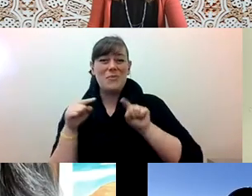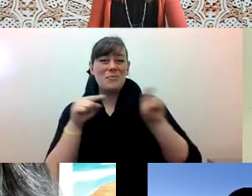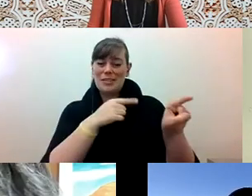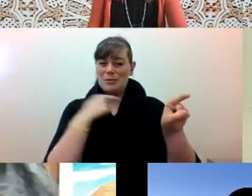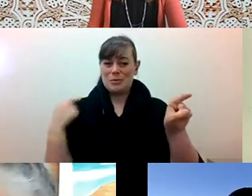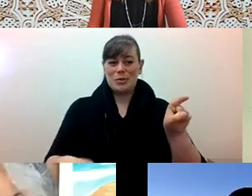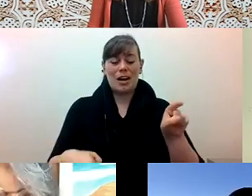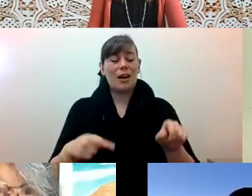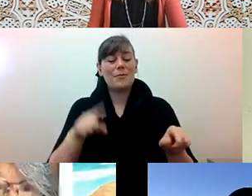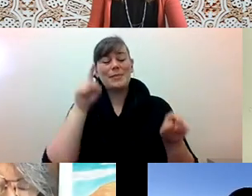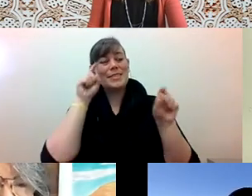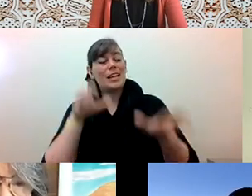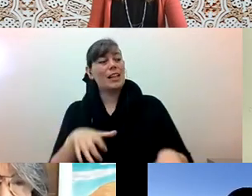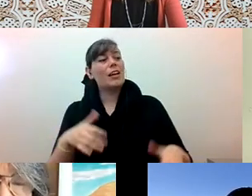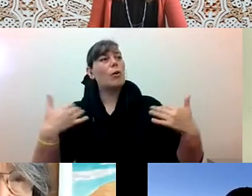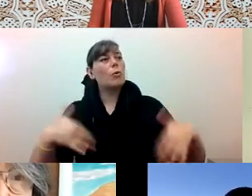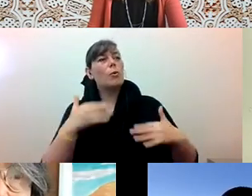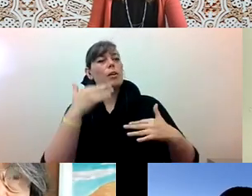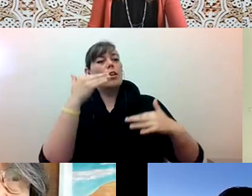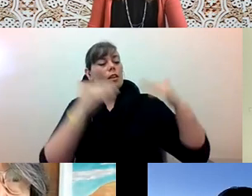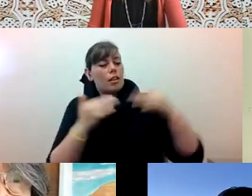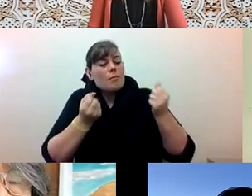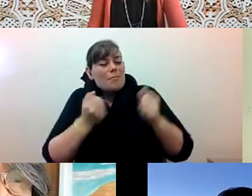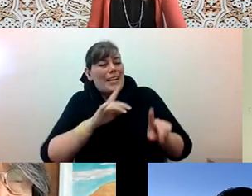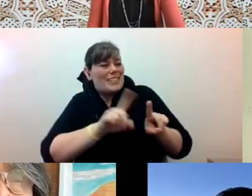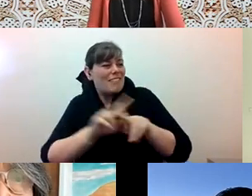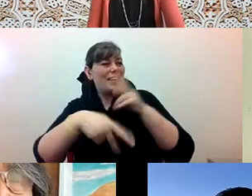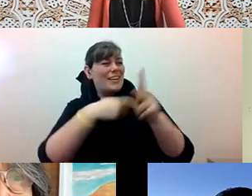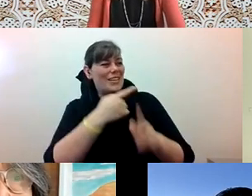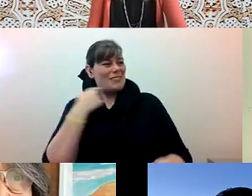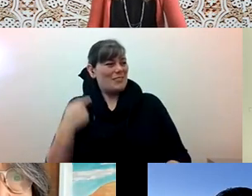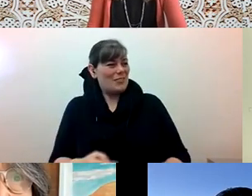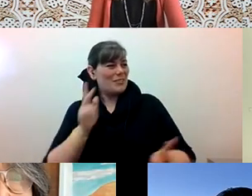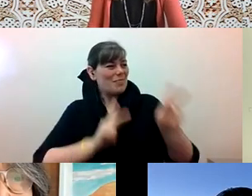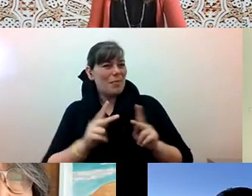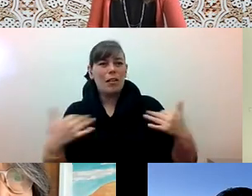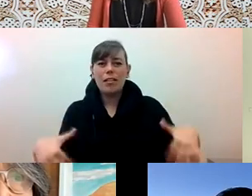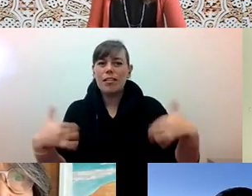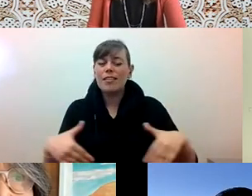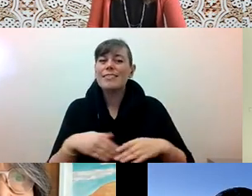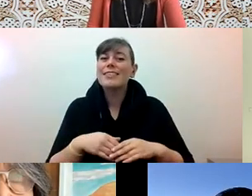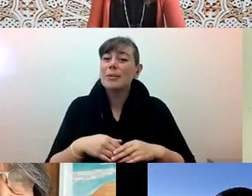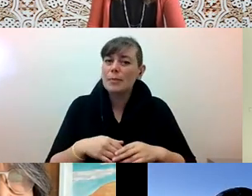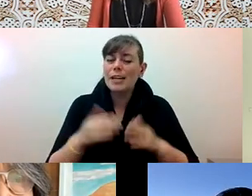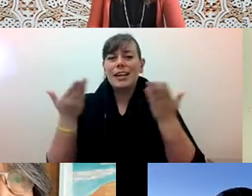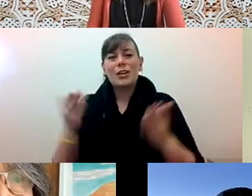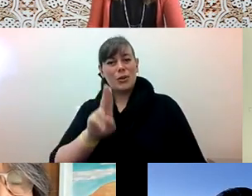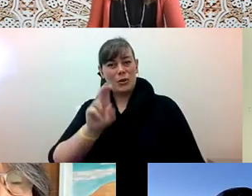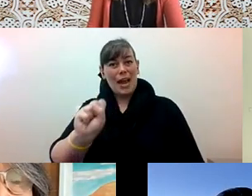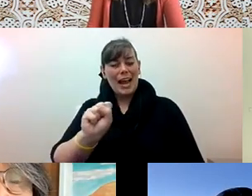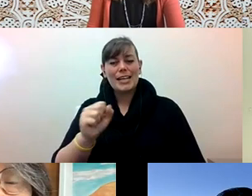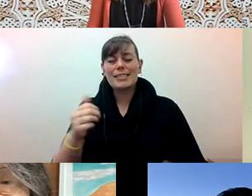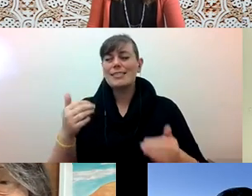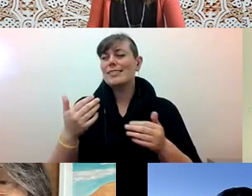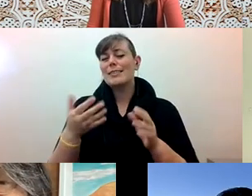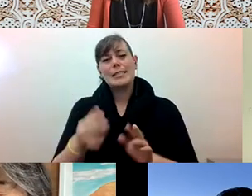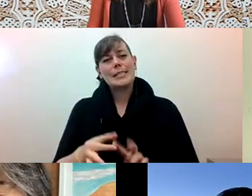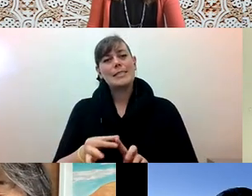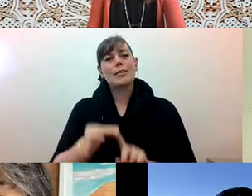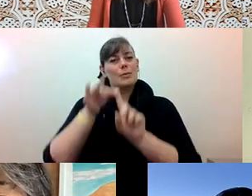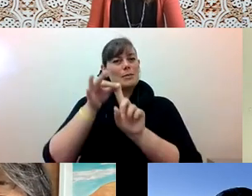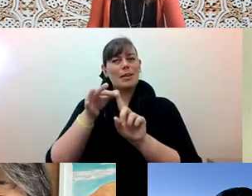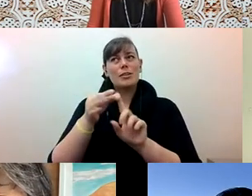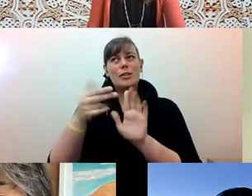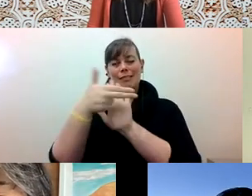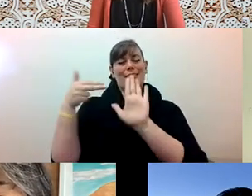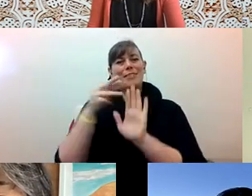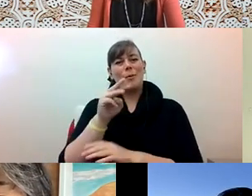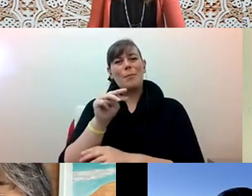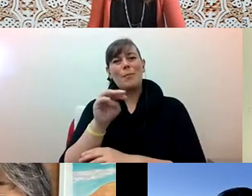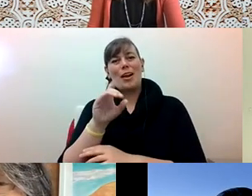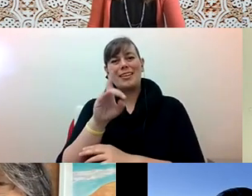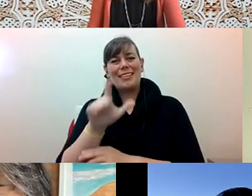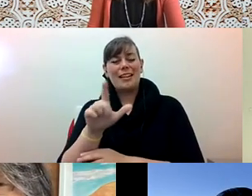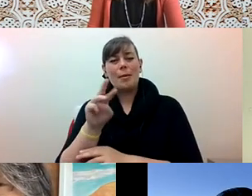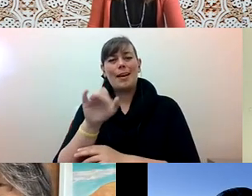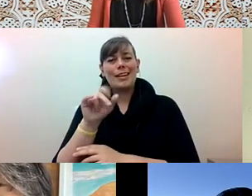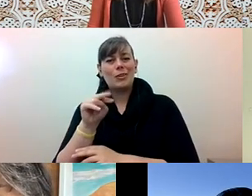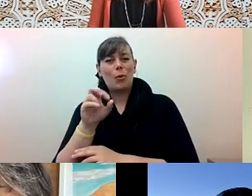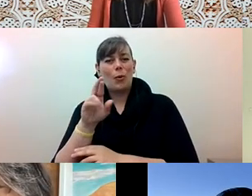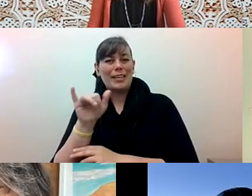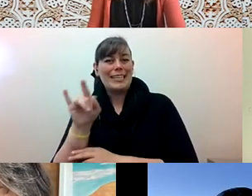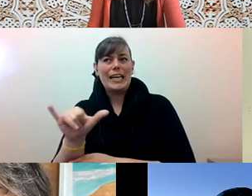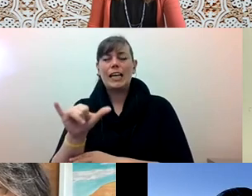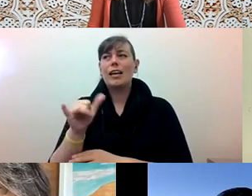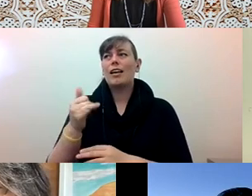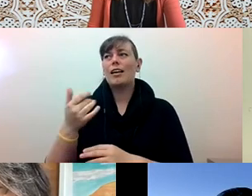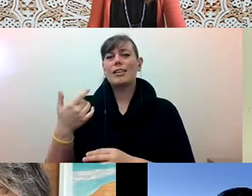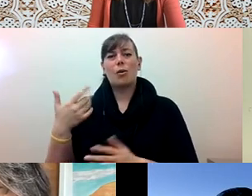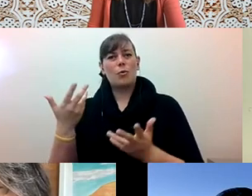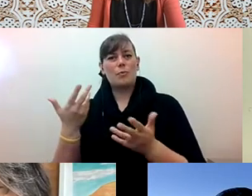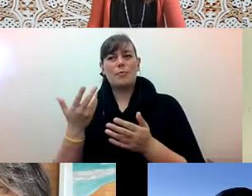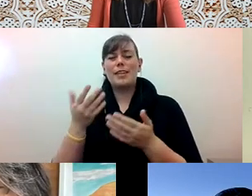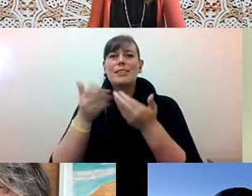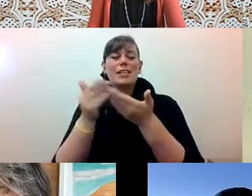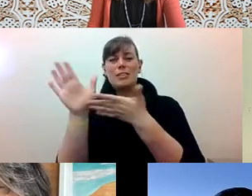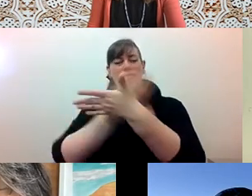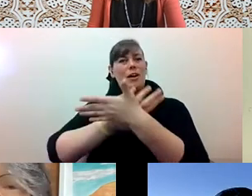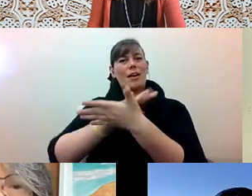Alex Tom he/him: damn there are hella different kinds of Chinese so... but in our society, the United States, gets in the model minority of stuff we only see one version so that's why even sometimes progressives we think all Asians are conservative, which is not true,